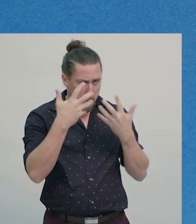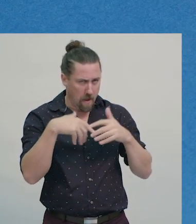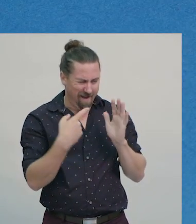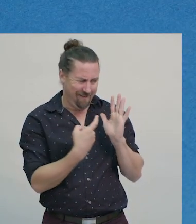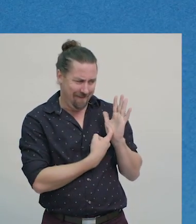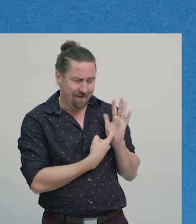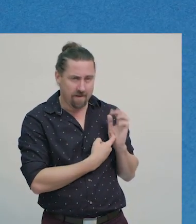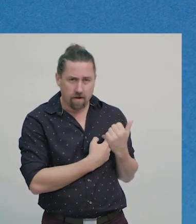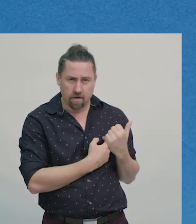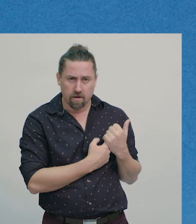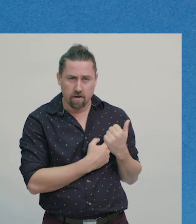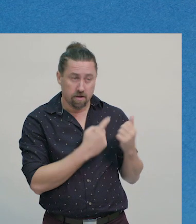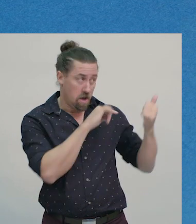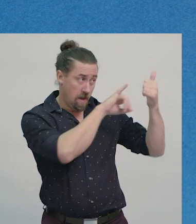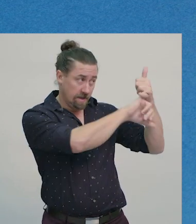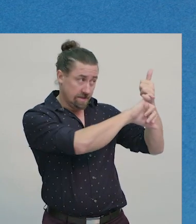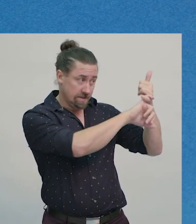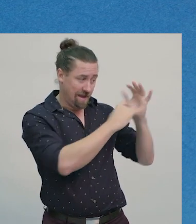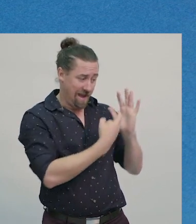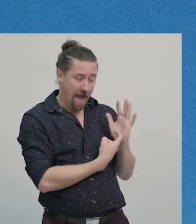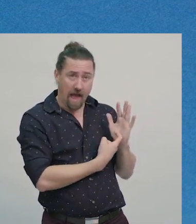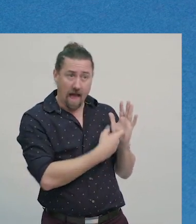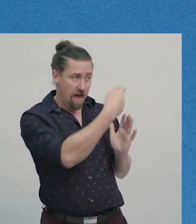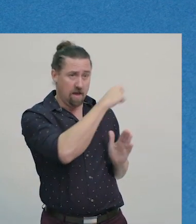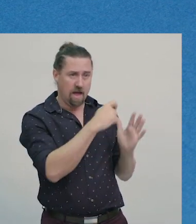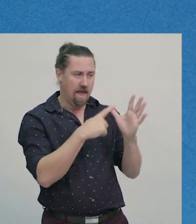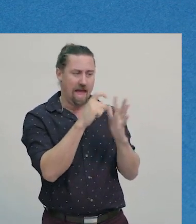Angle S and R are adjacent on this straight line.